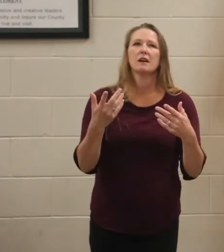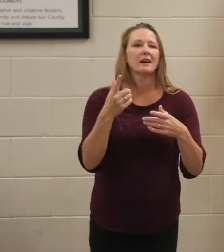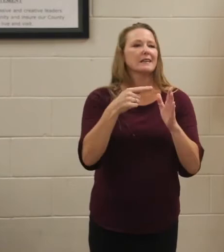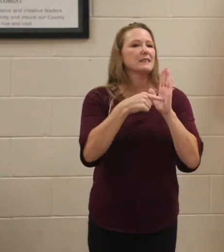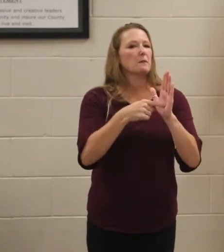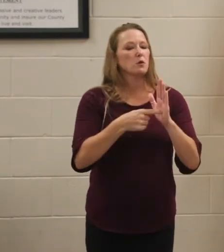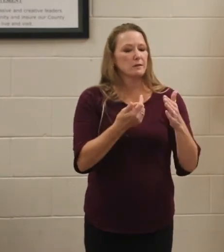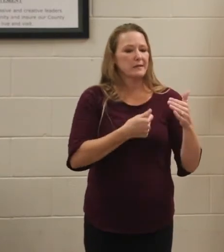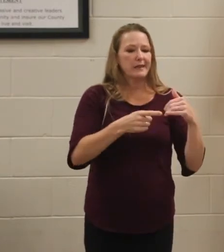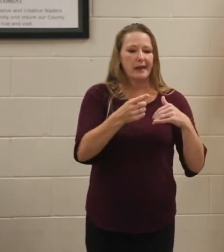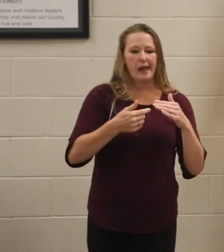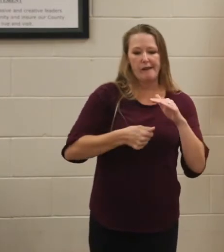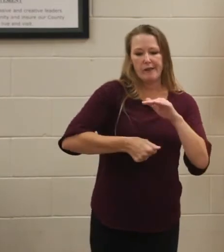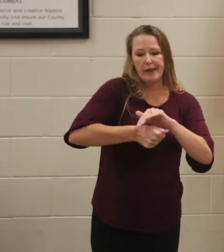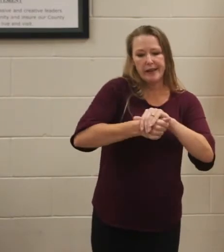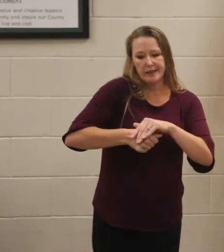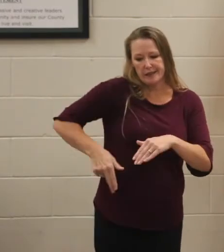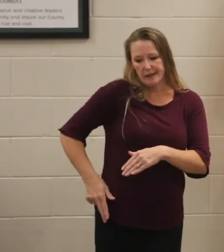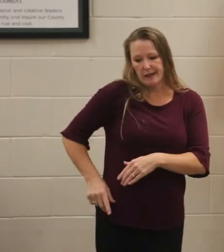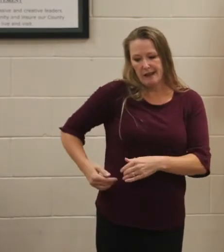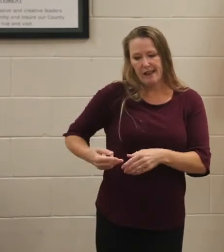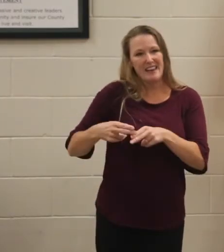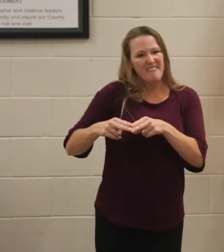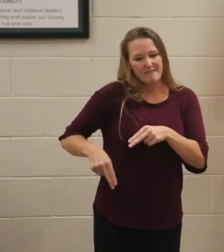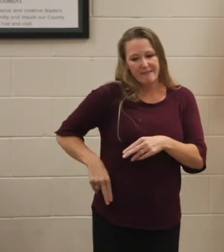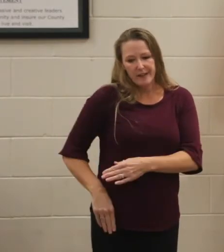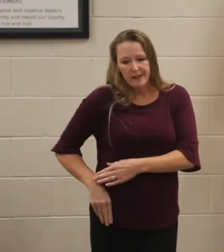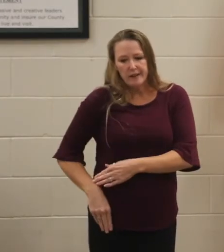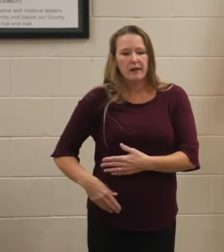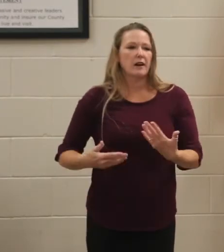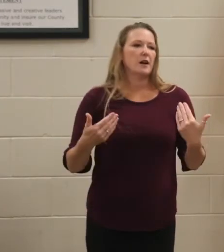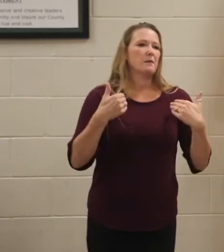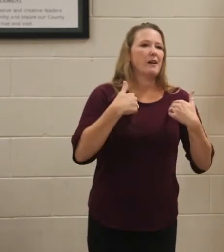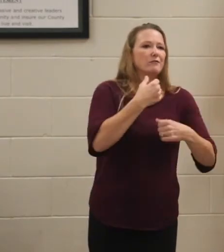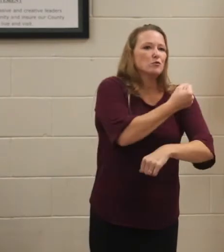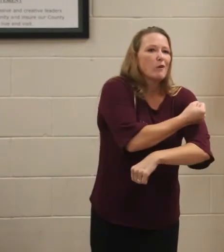dagger, possession of a controlled substance, willful cruelty to a child with